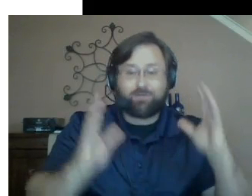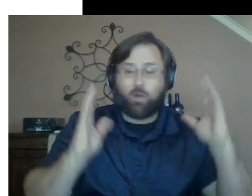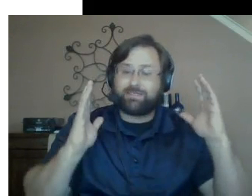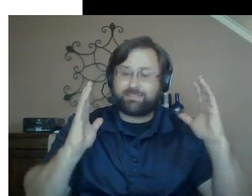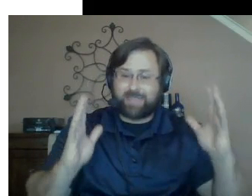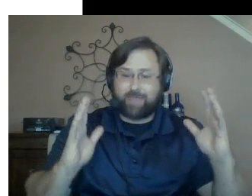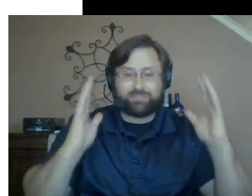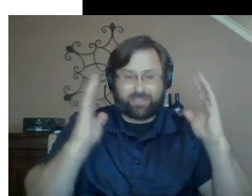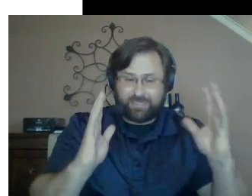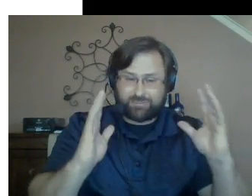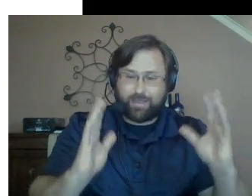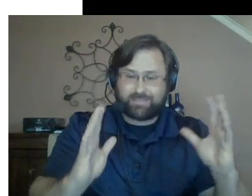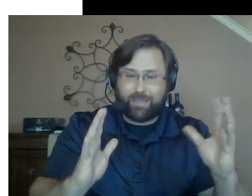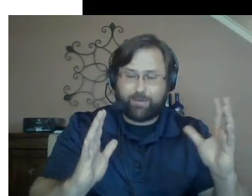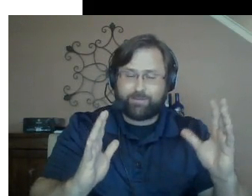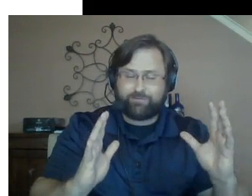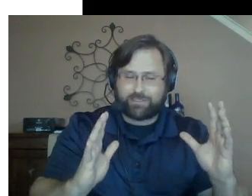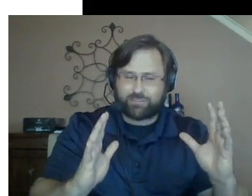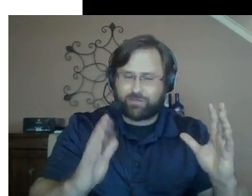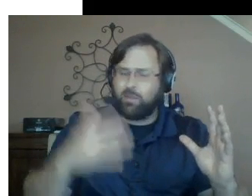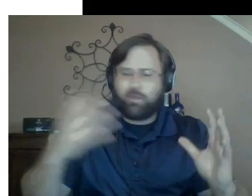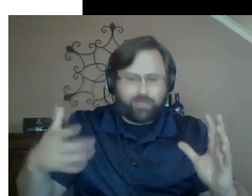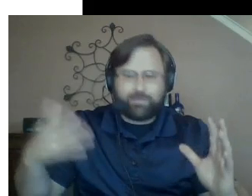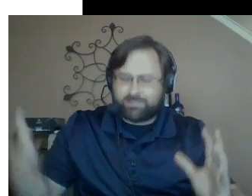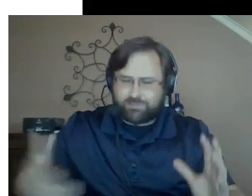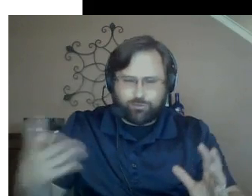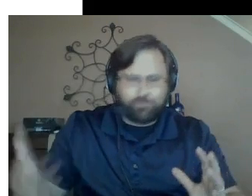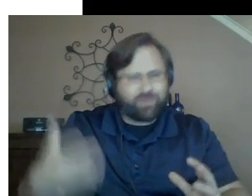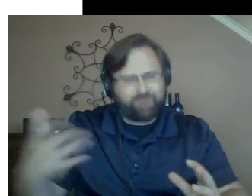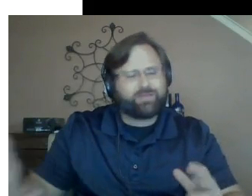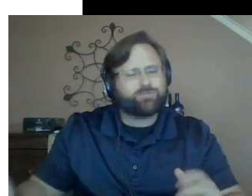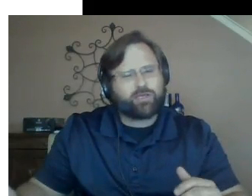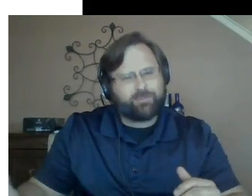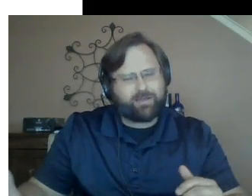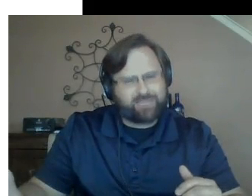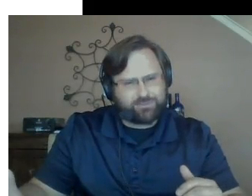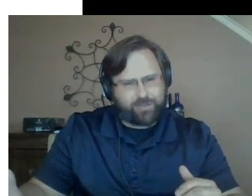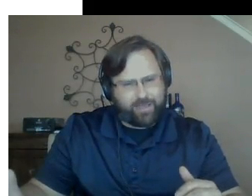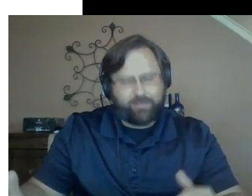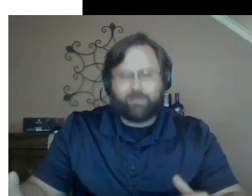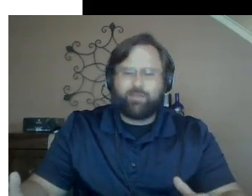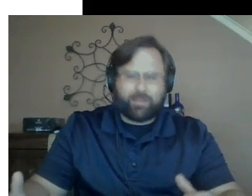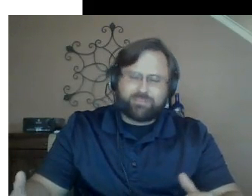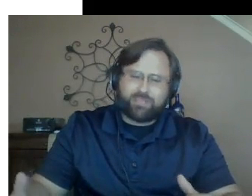already established that yesterday is the background information it'll be assumed that everything I'm talking about is yesterday that will continue